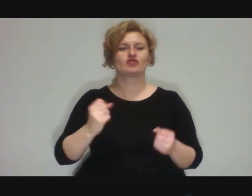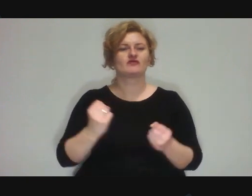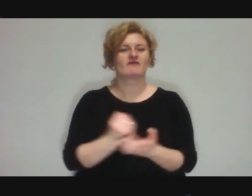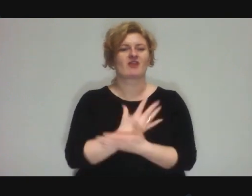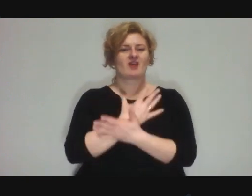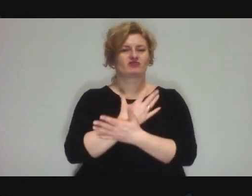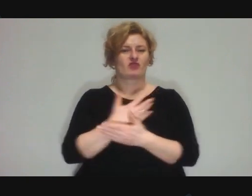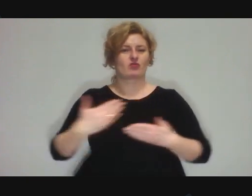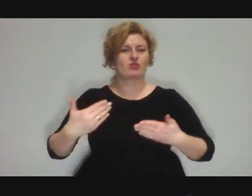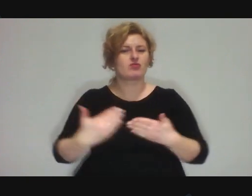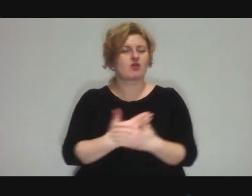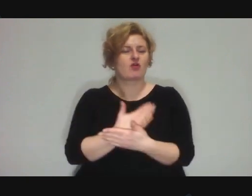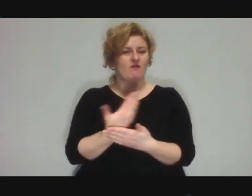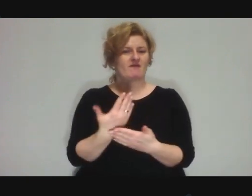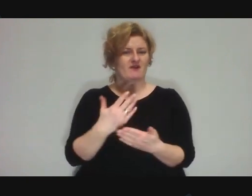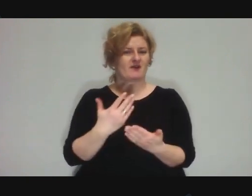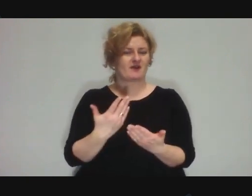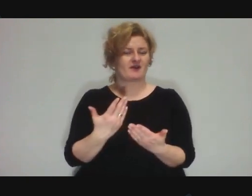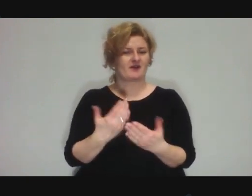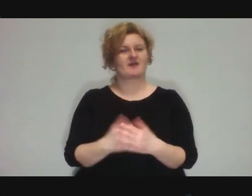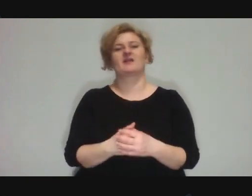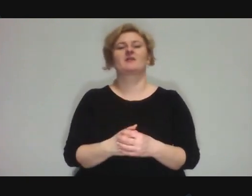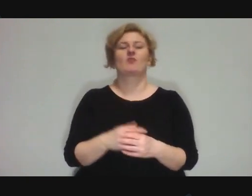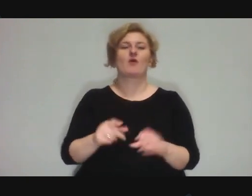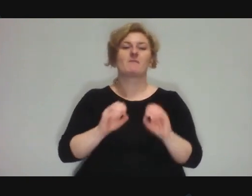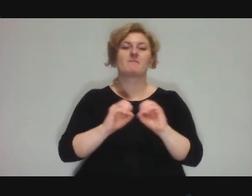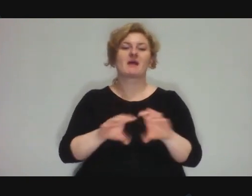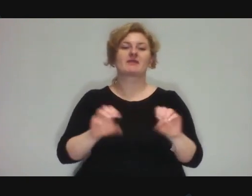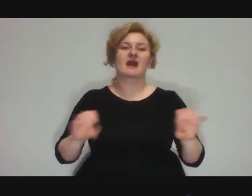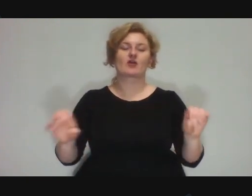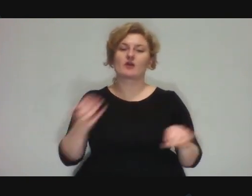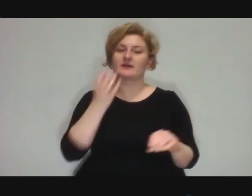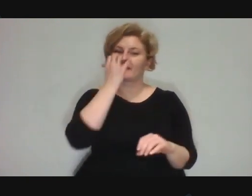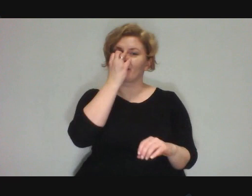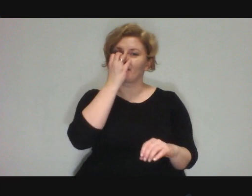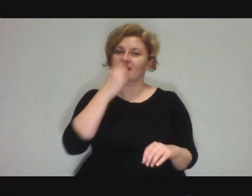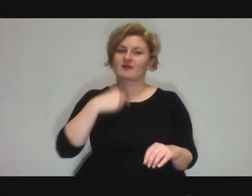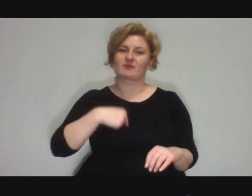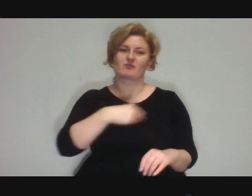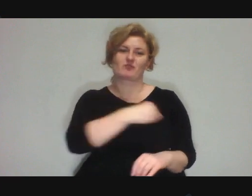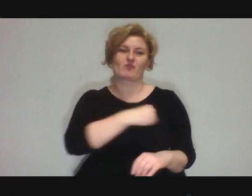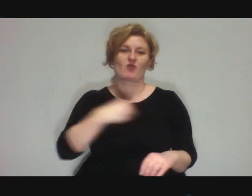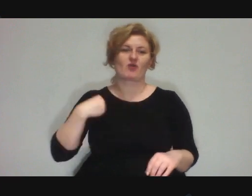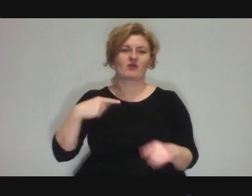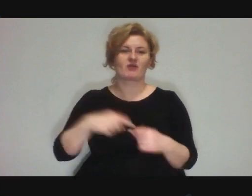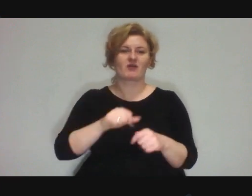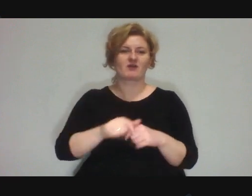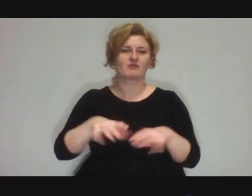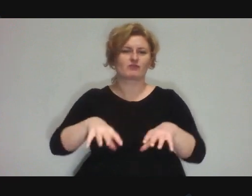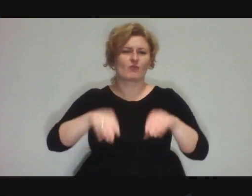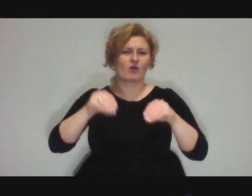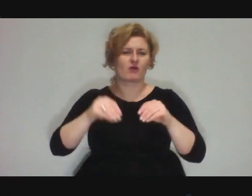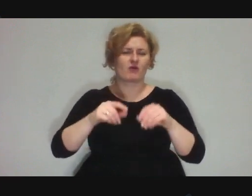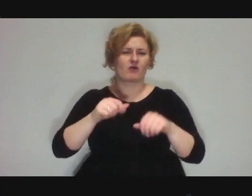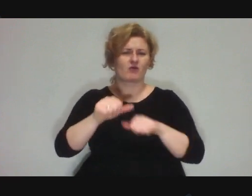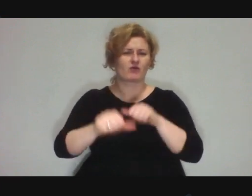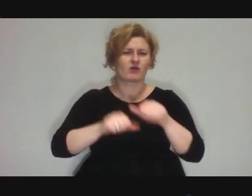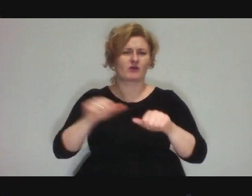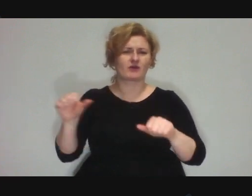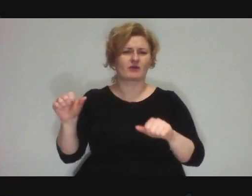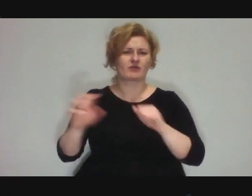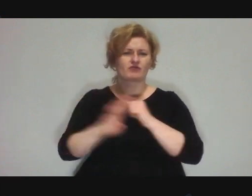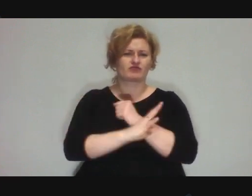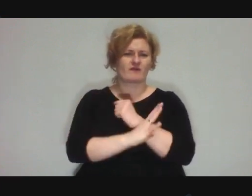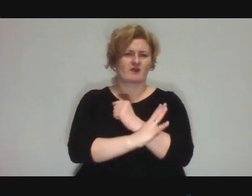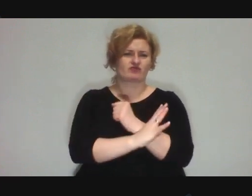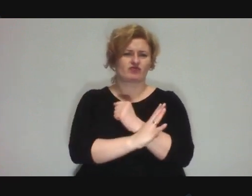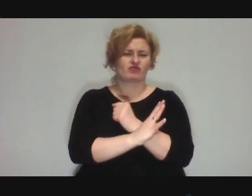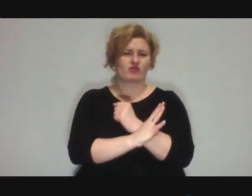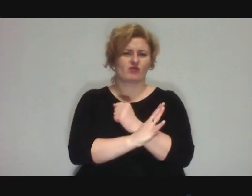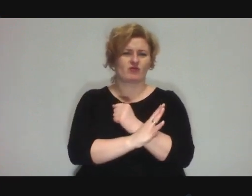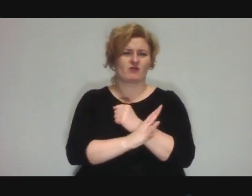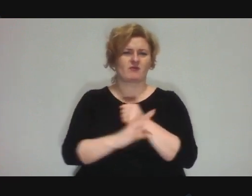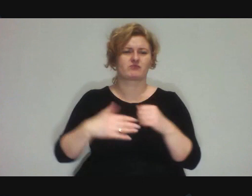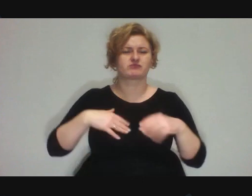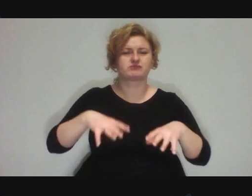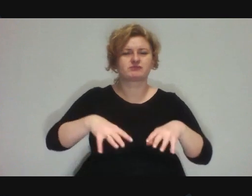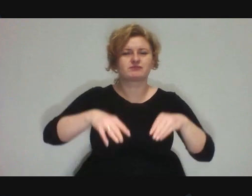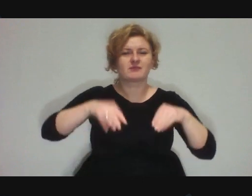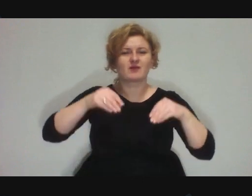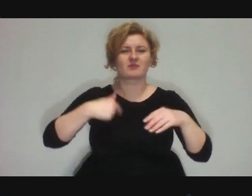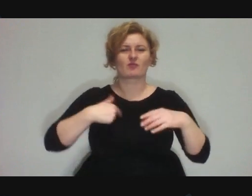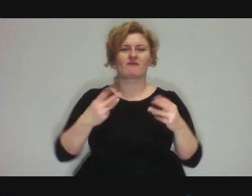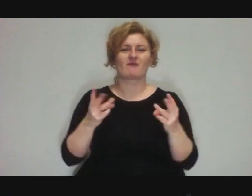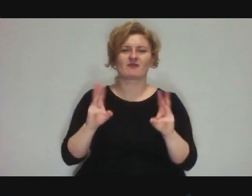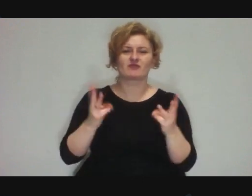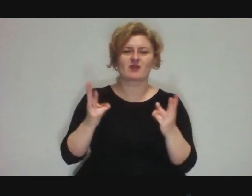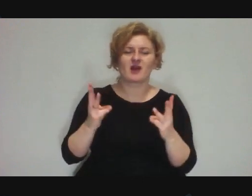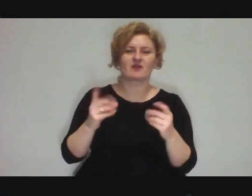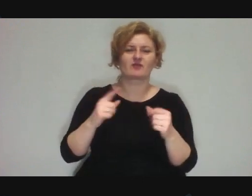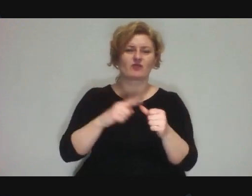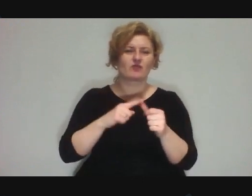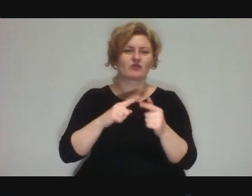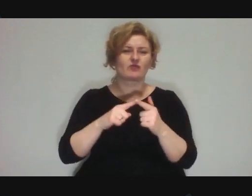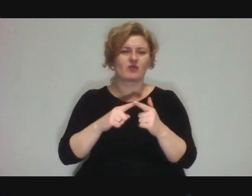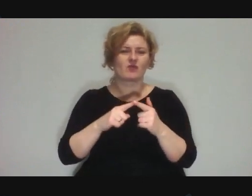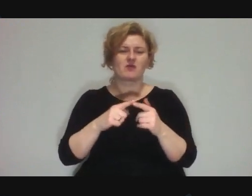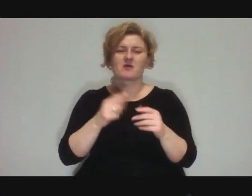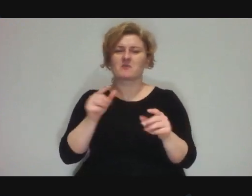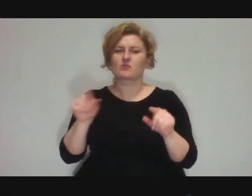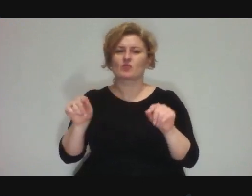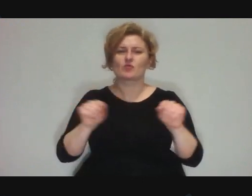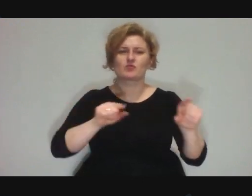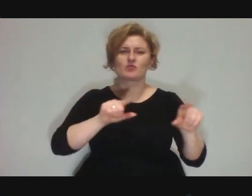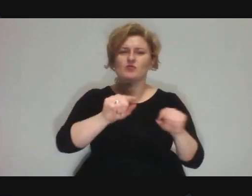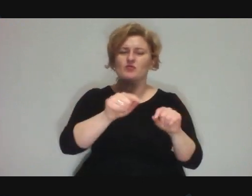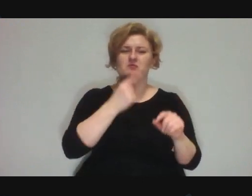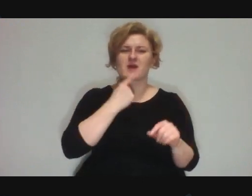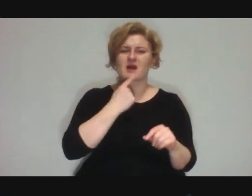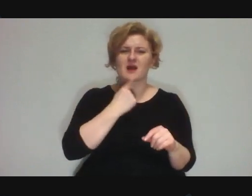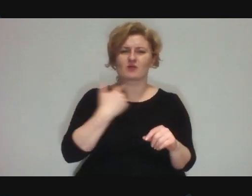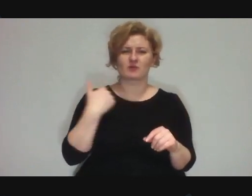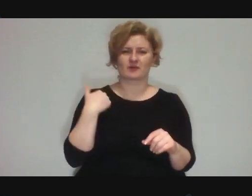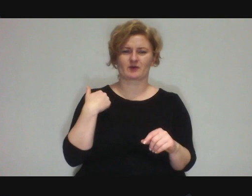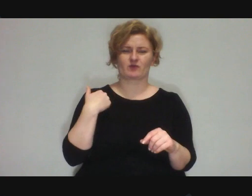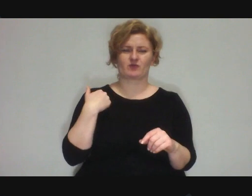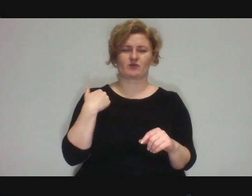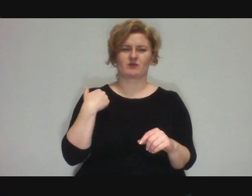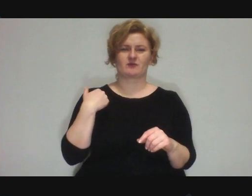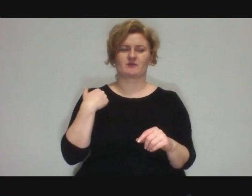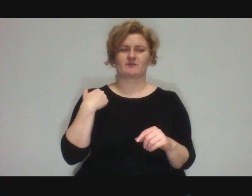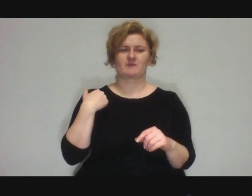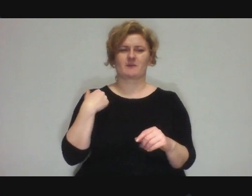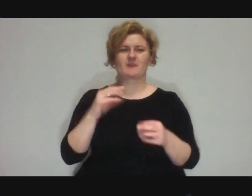because the circus pedagogy dates back to the beginning, to the 90s, the beginnings registered, where some workshops took place.